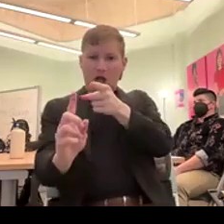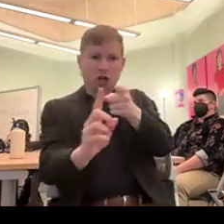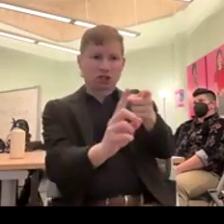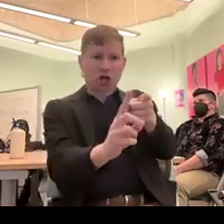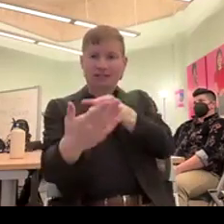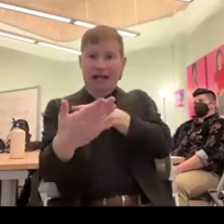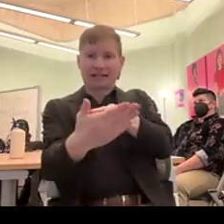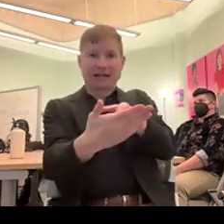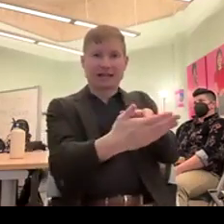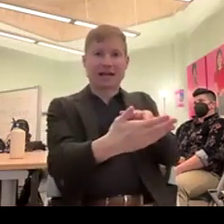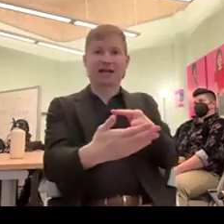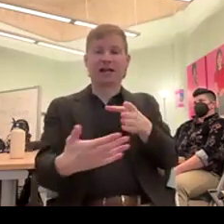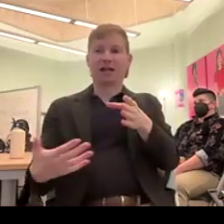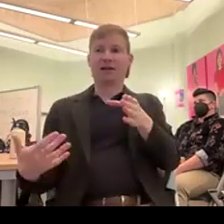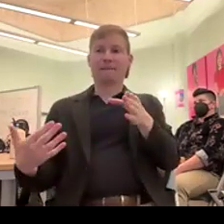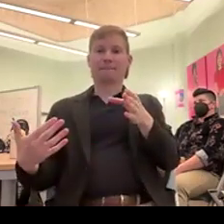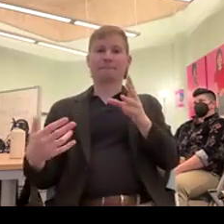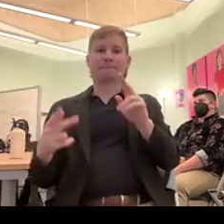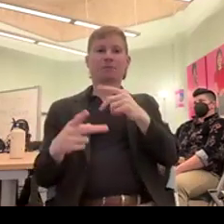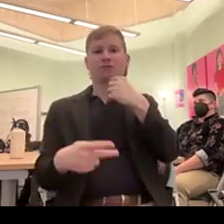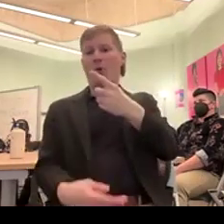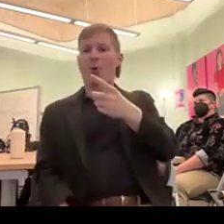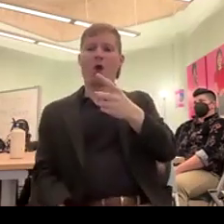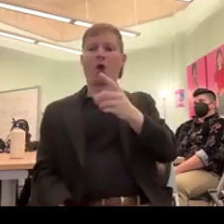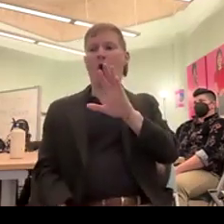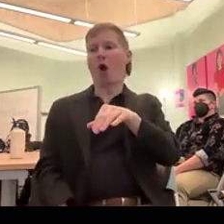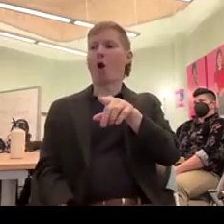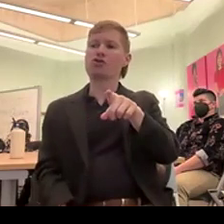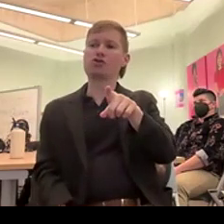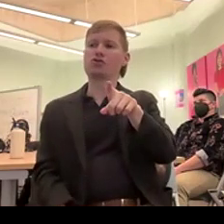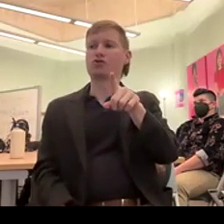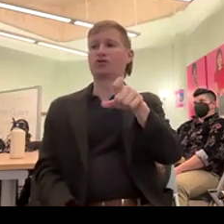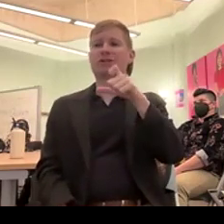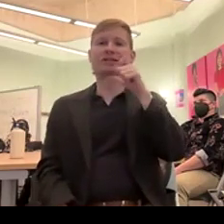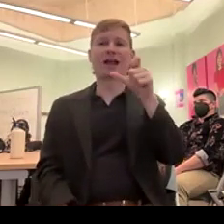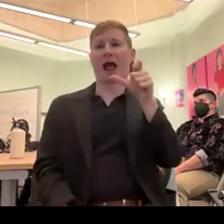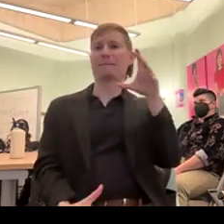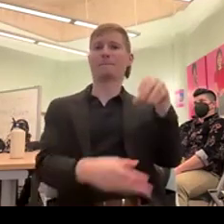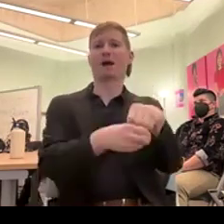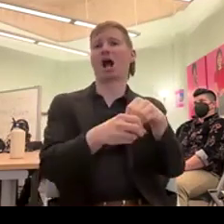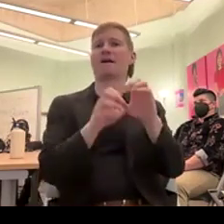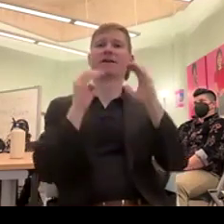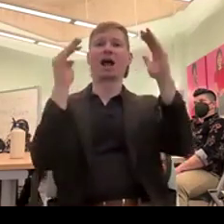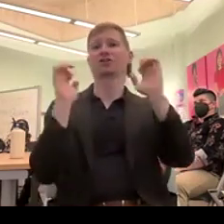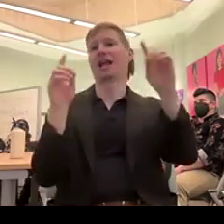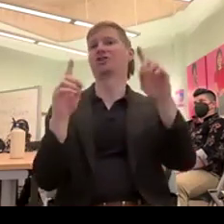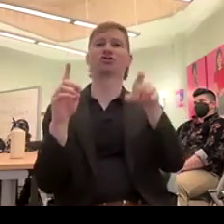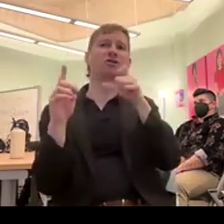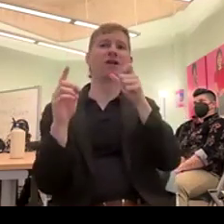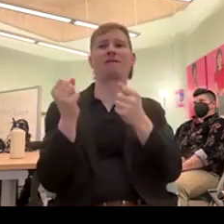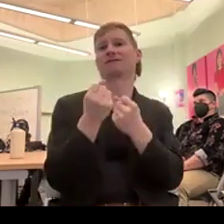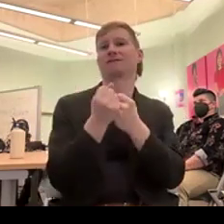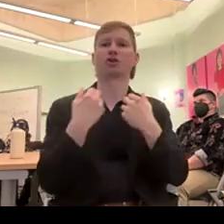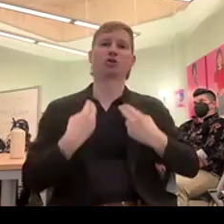staff and faculty being targeted, you know, being told that we shouldn't be in higher education,